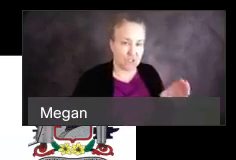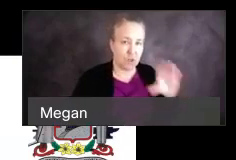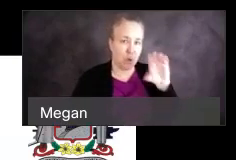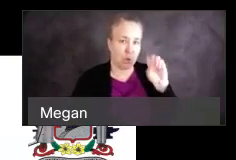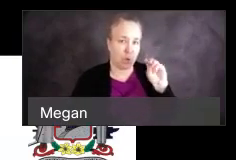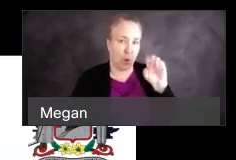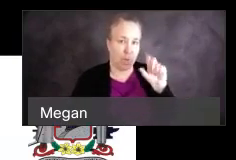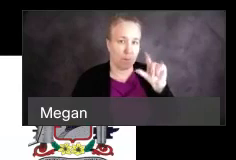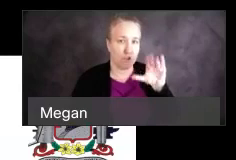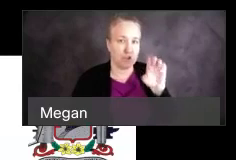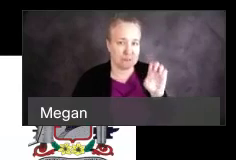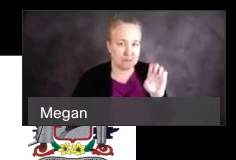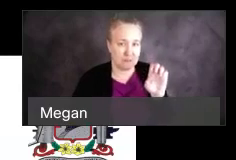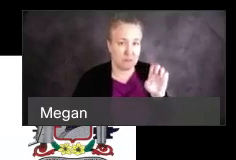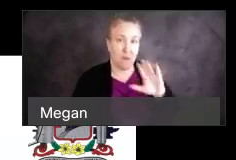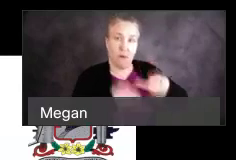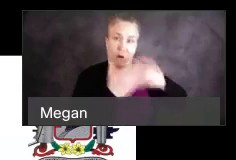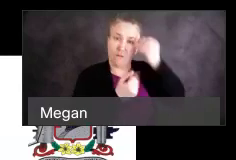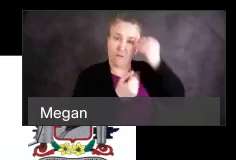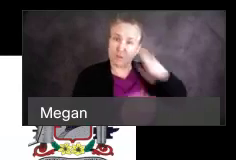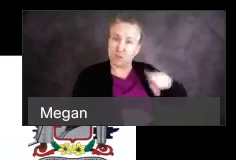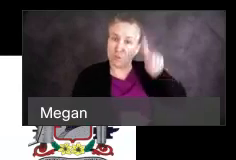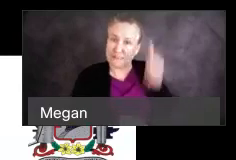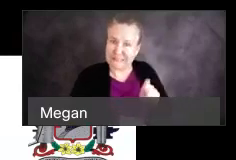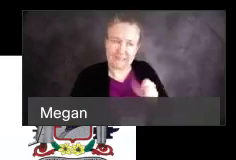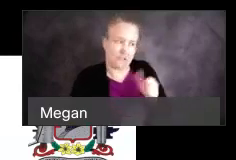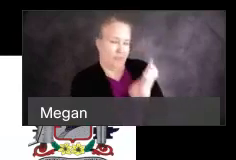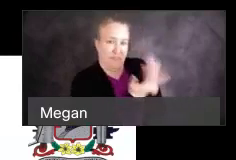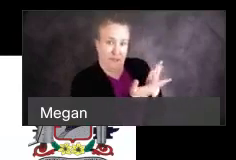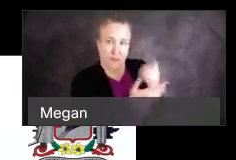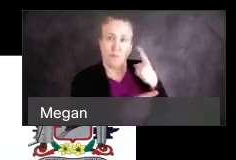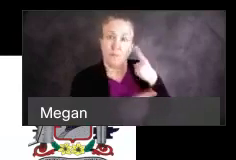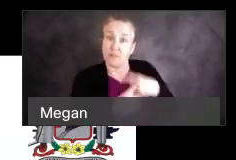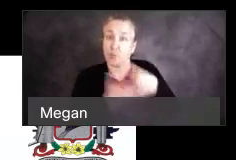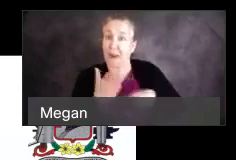and you can find all the information that I just shared there as well and due to the